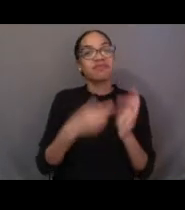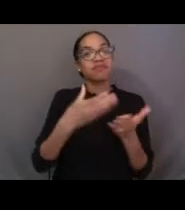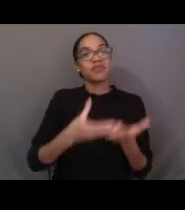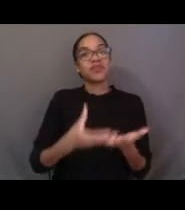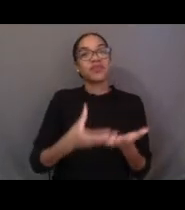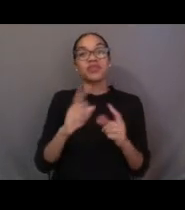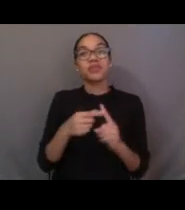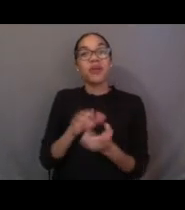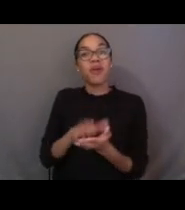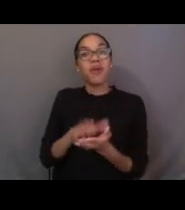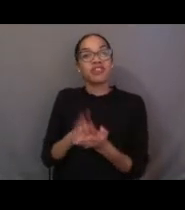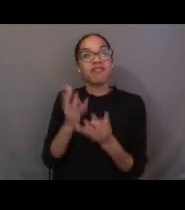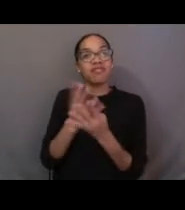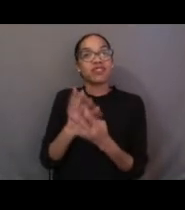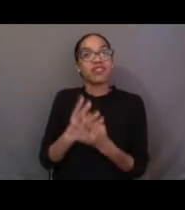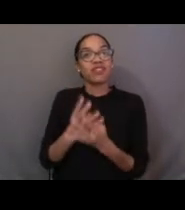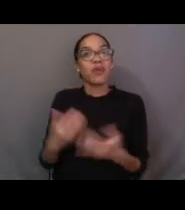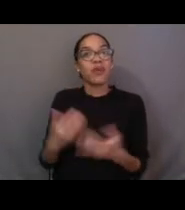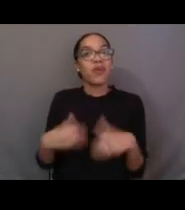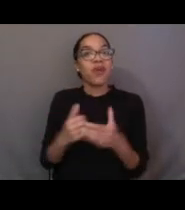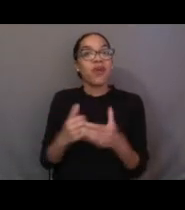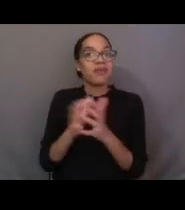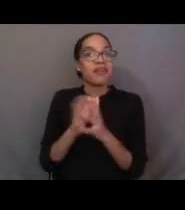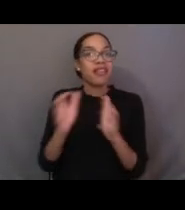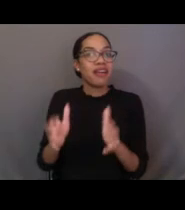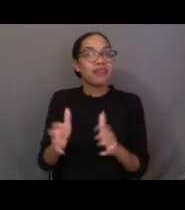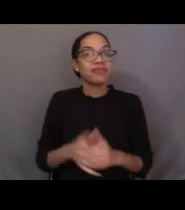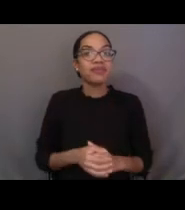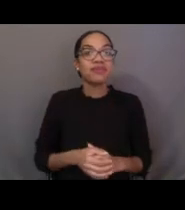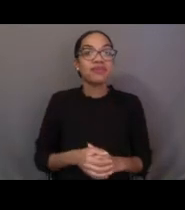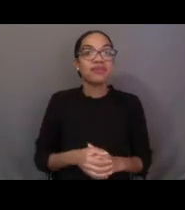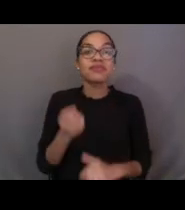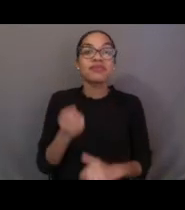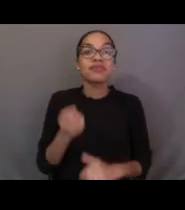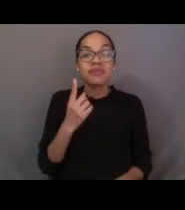they can really make a difference. And if they need out in the water,